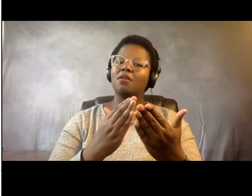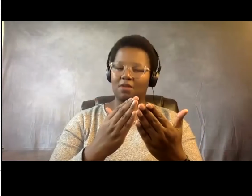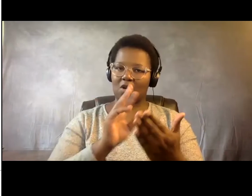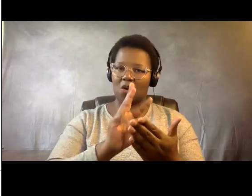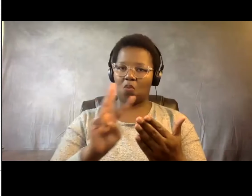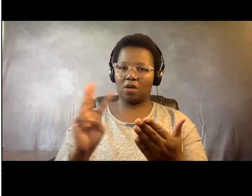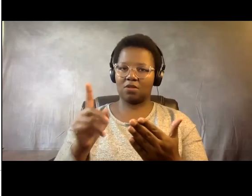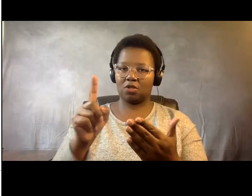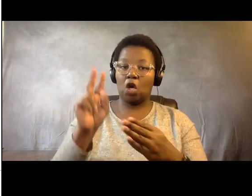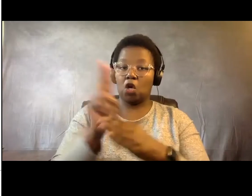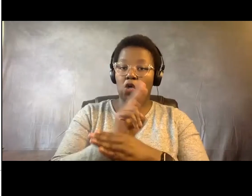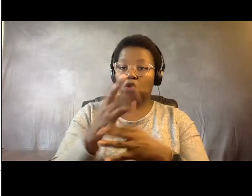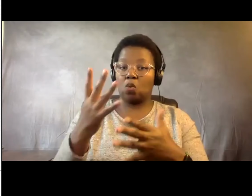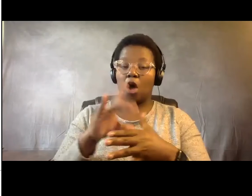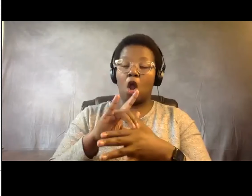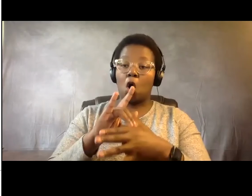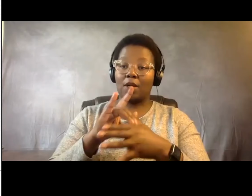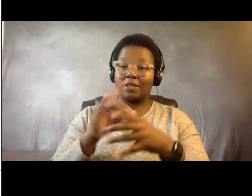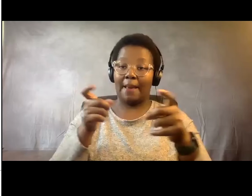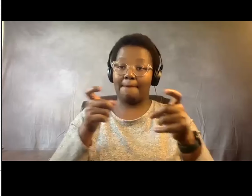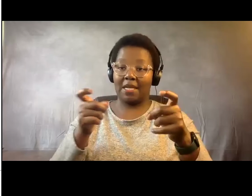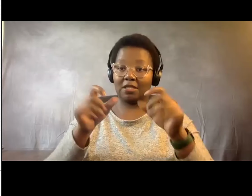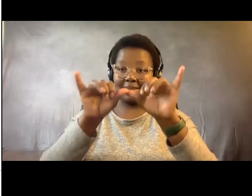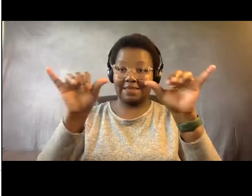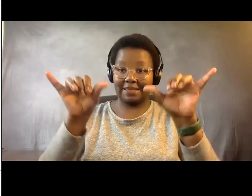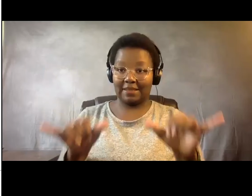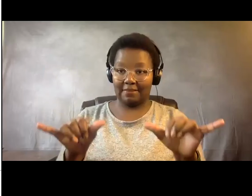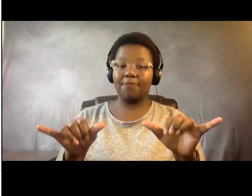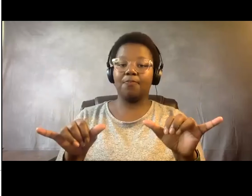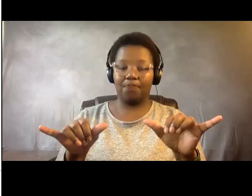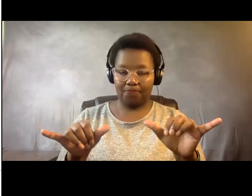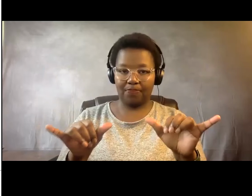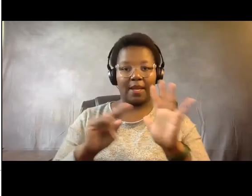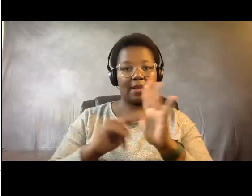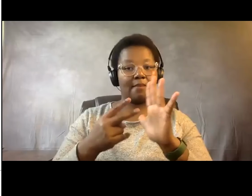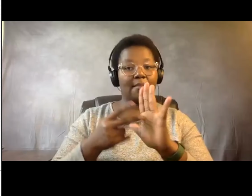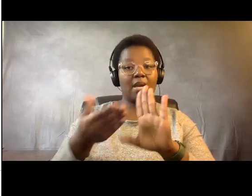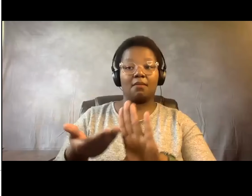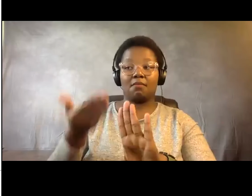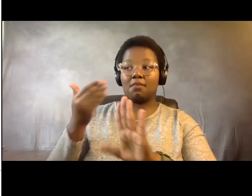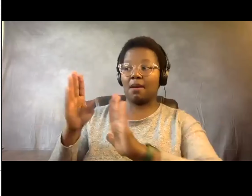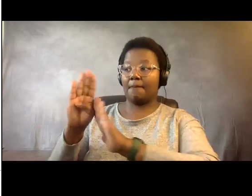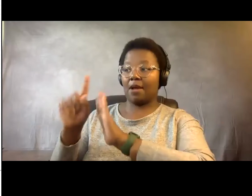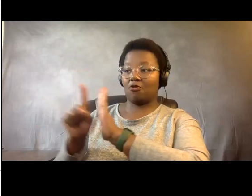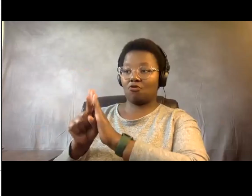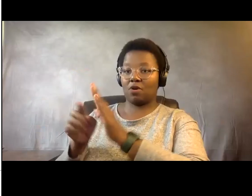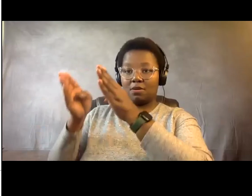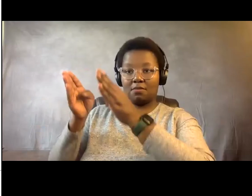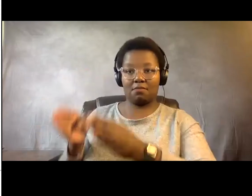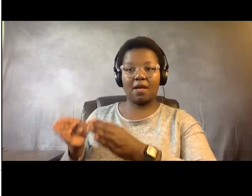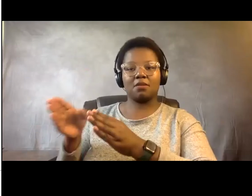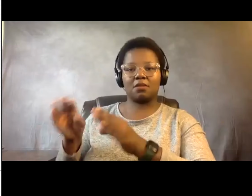system. Which means that someone has to provide these alternative texts. Usually